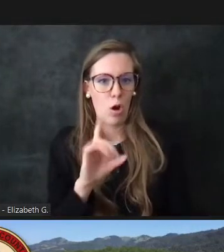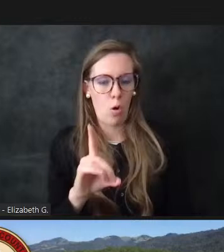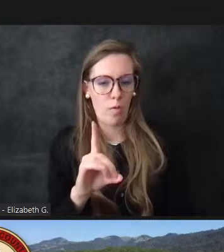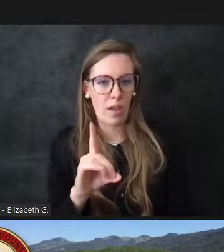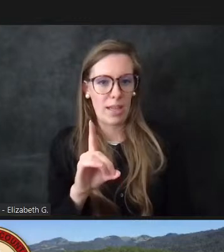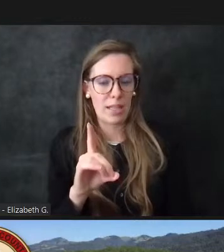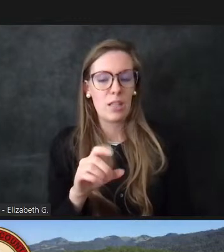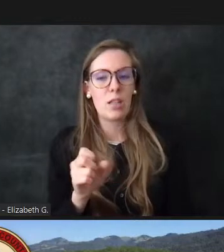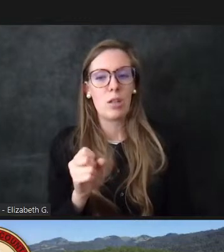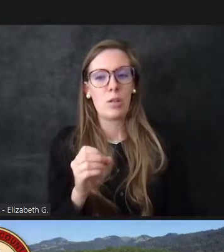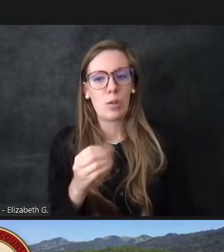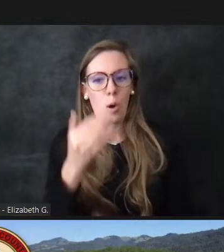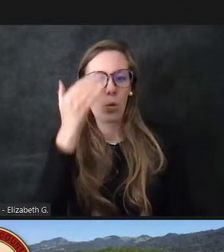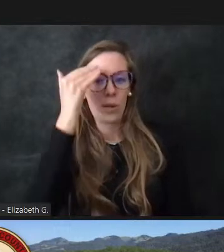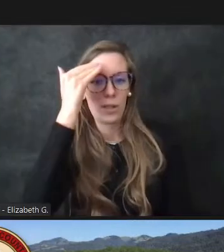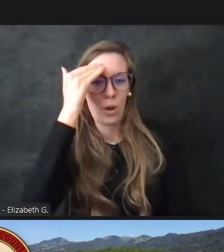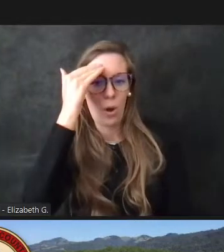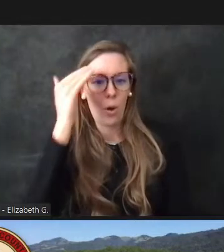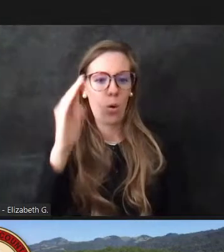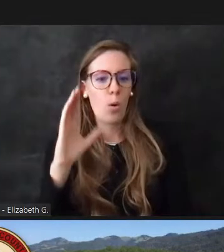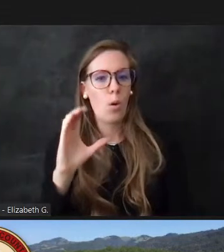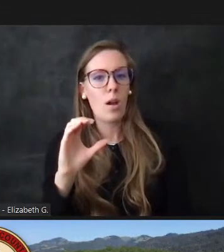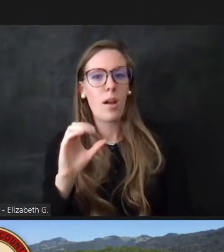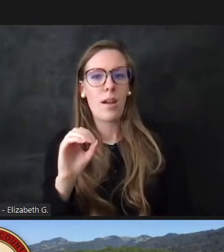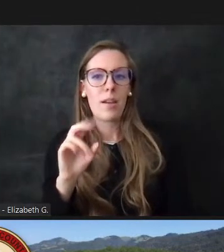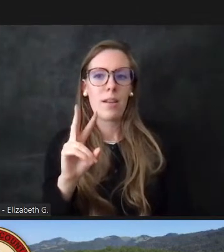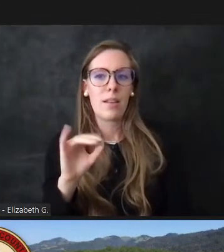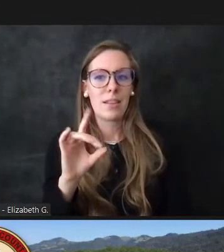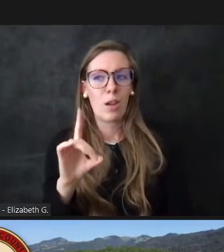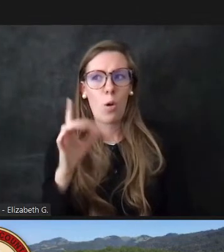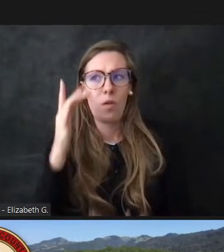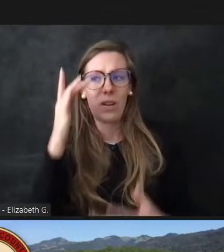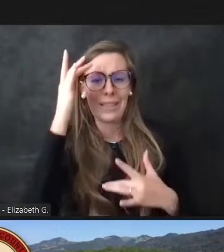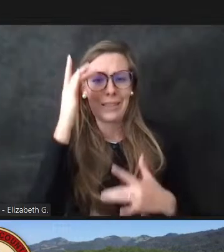We know that cover is a disease that could be prevented.